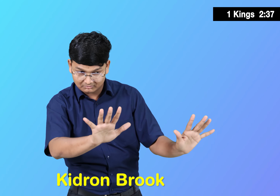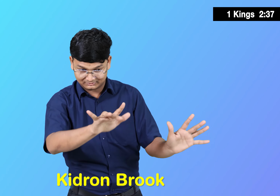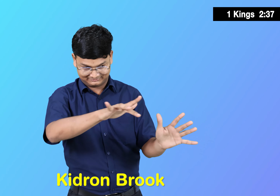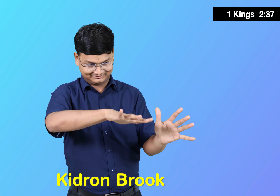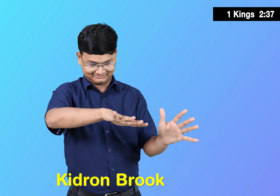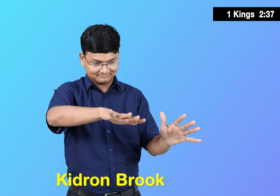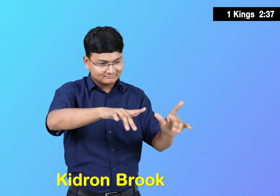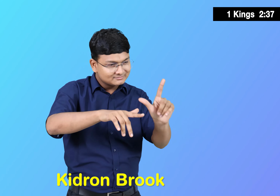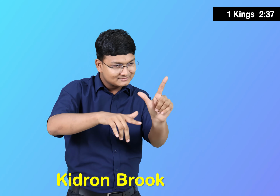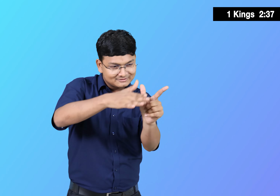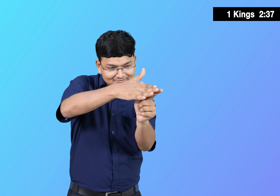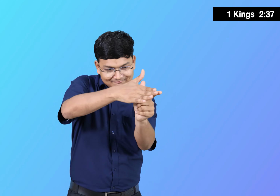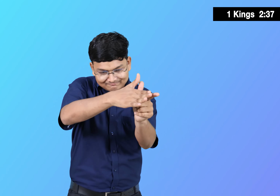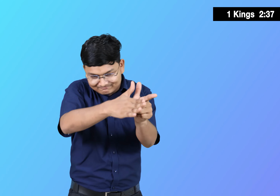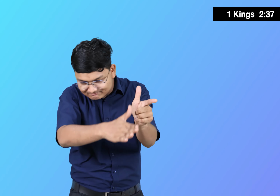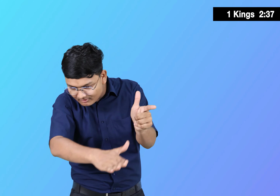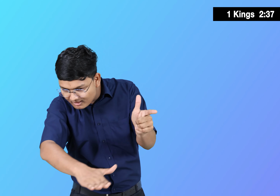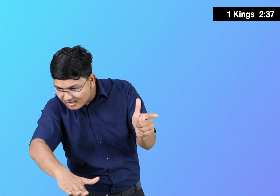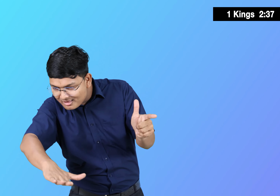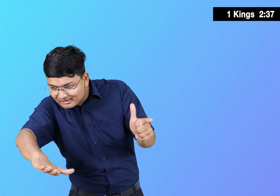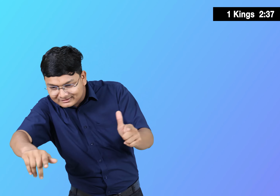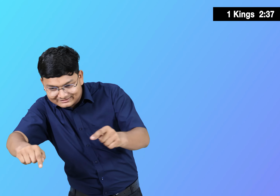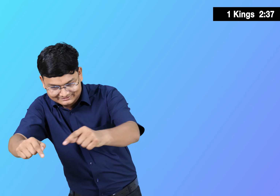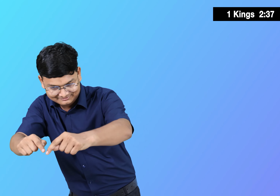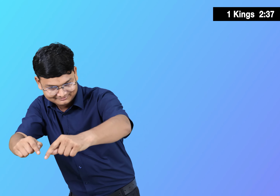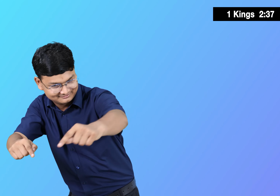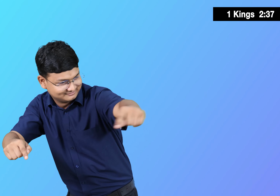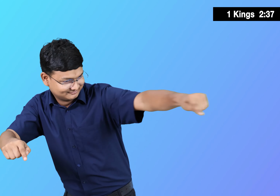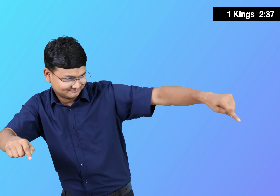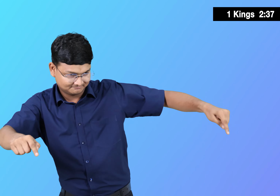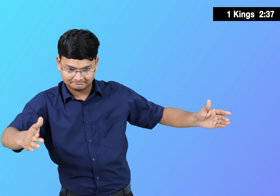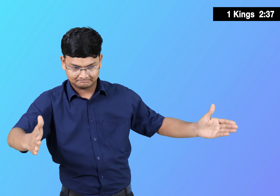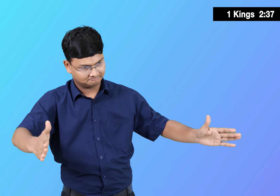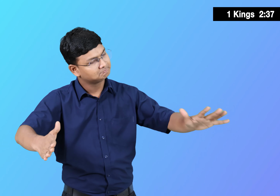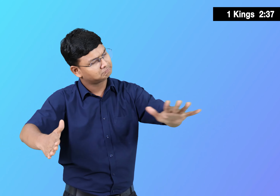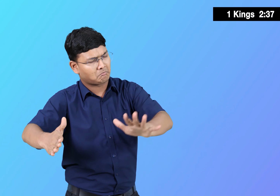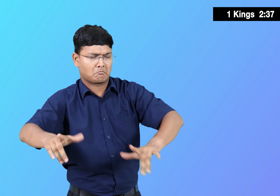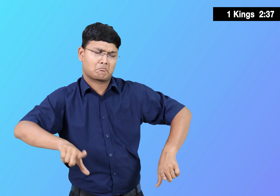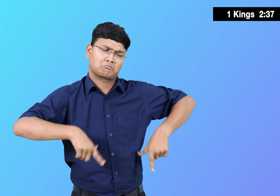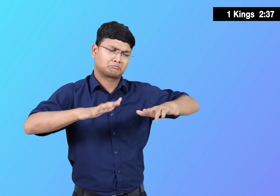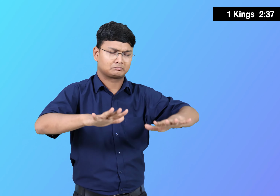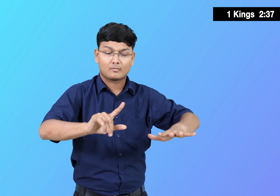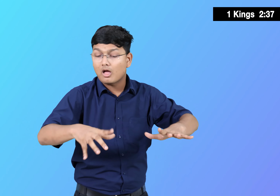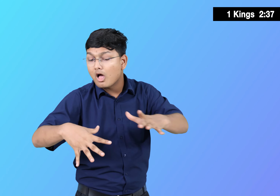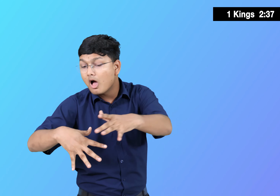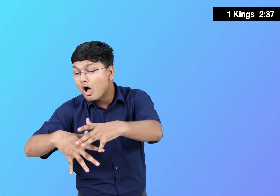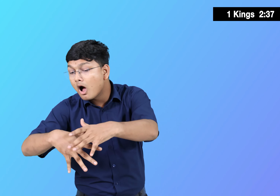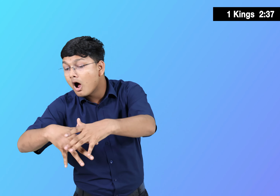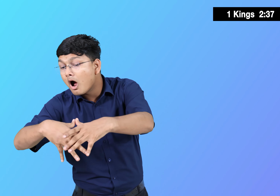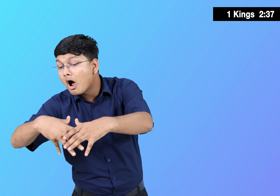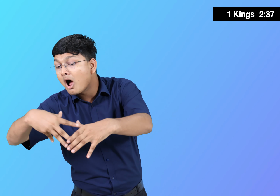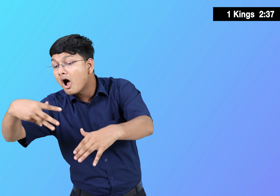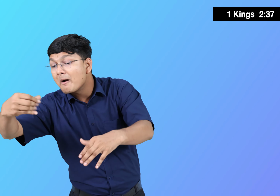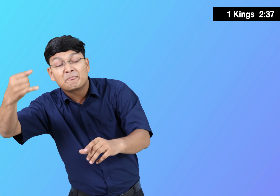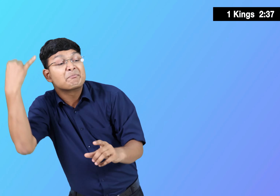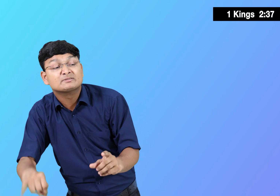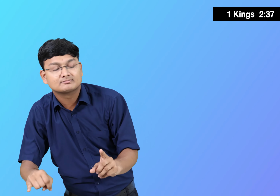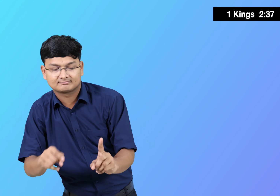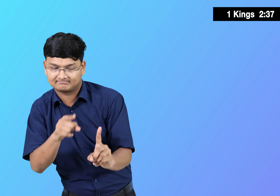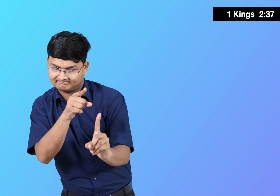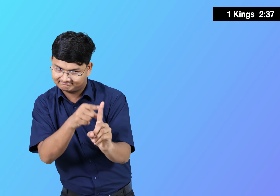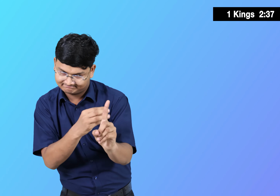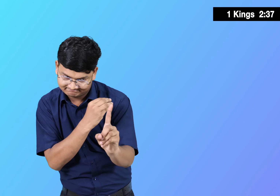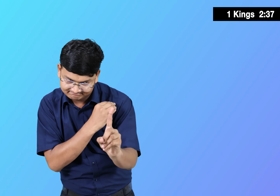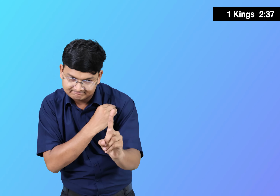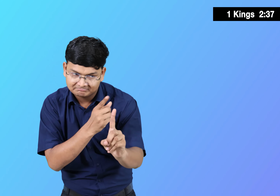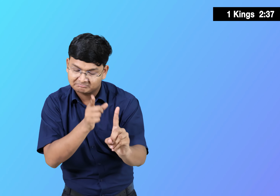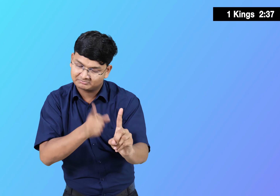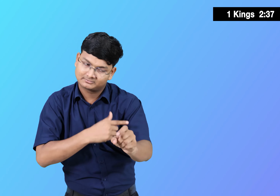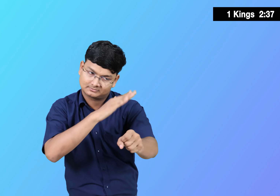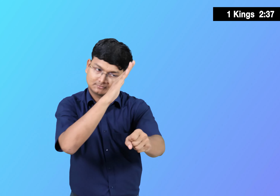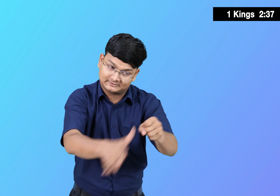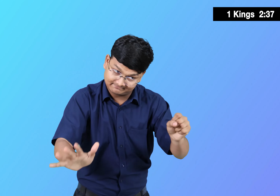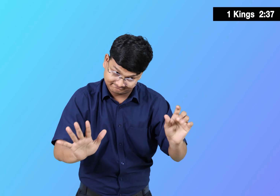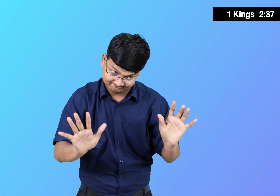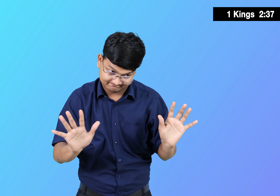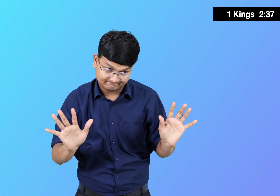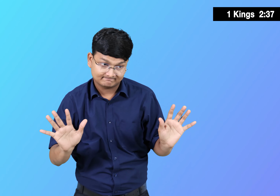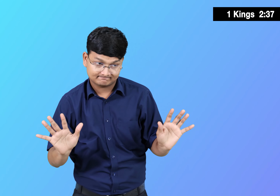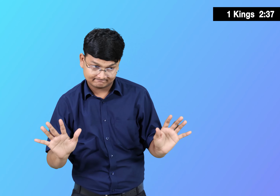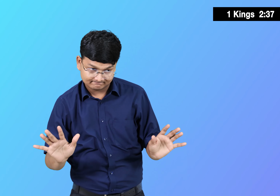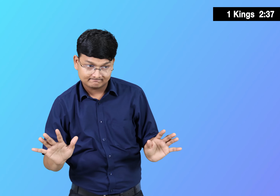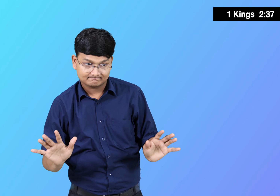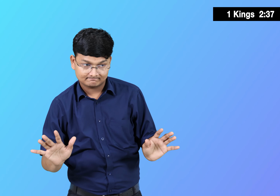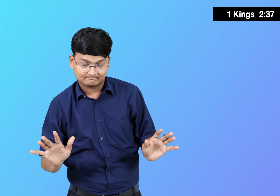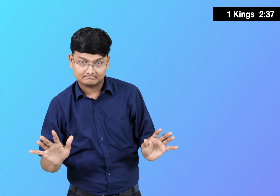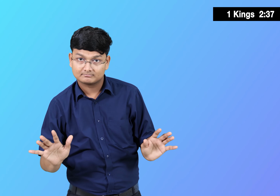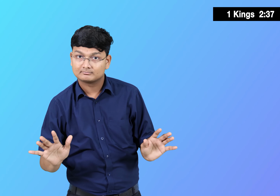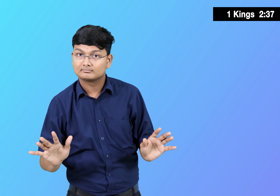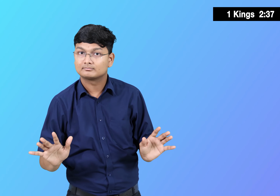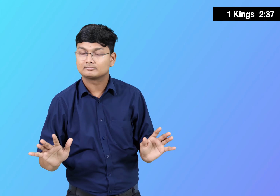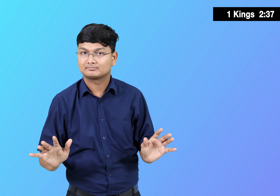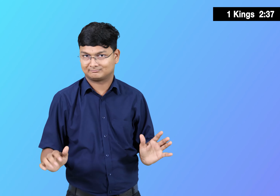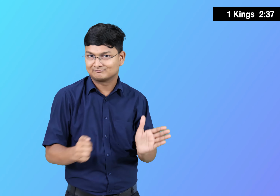If you leave the city and go any further than Kidron Brook, you will be killed, and it will be your own fault.”